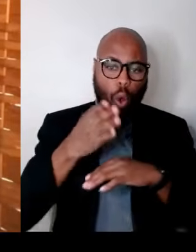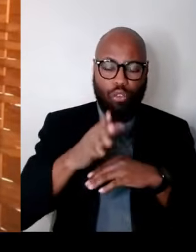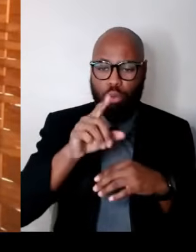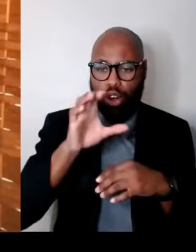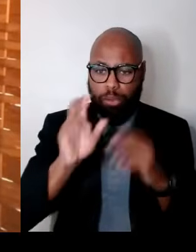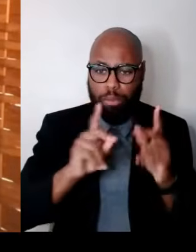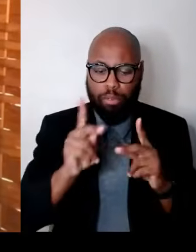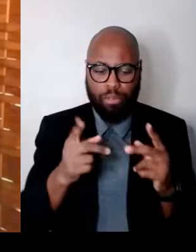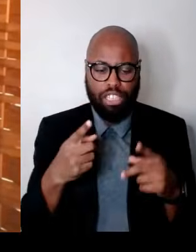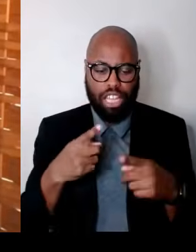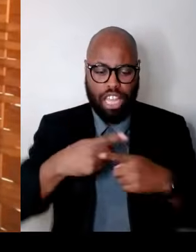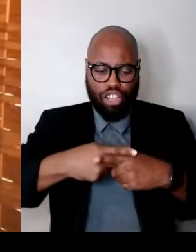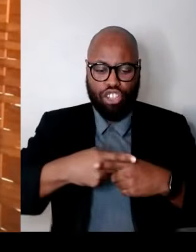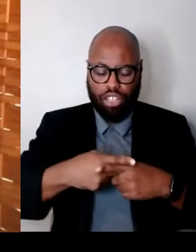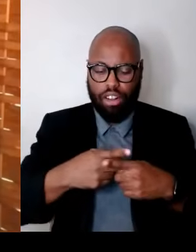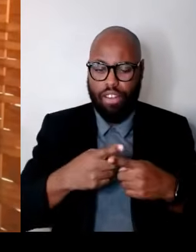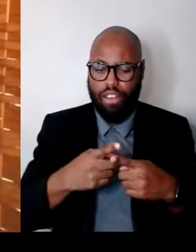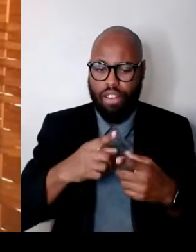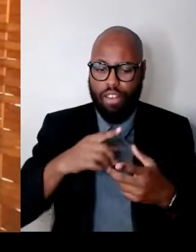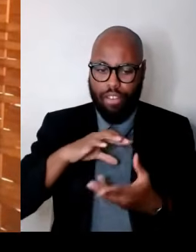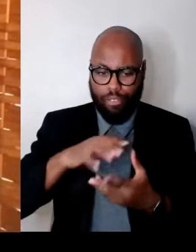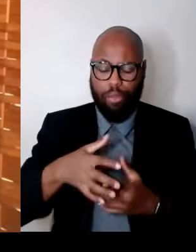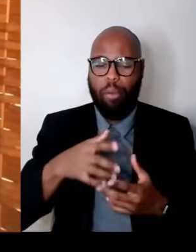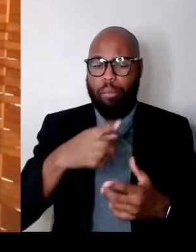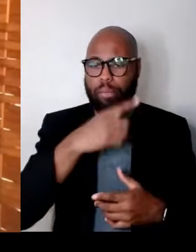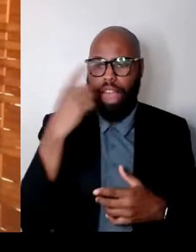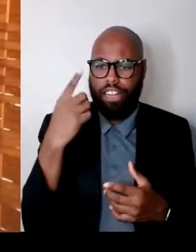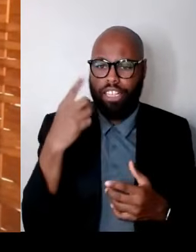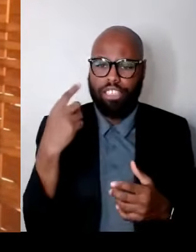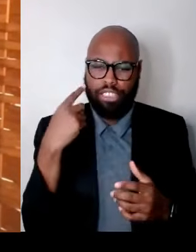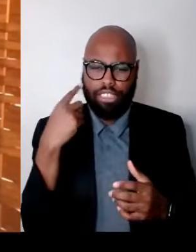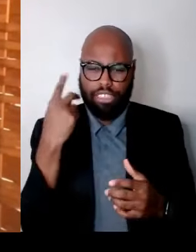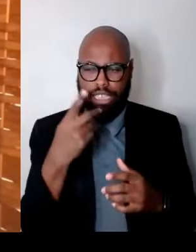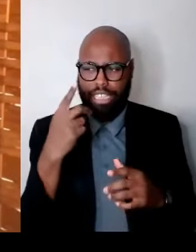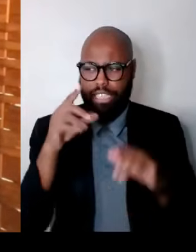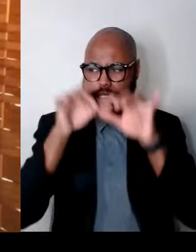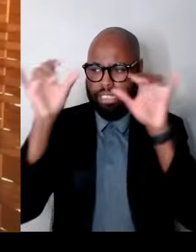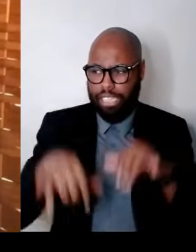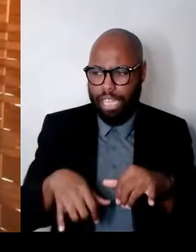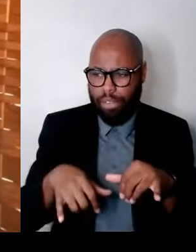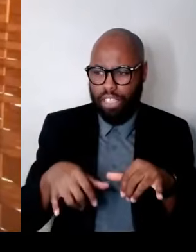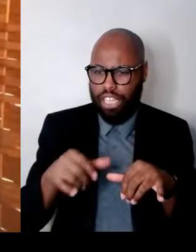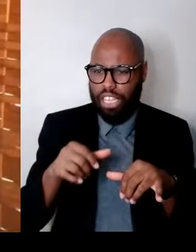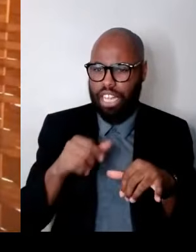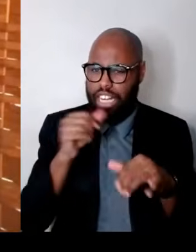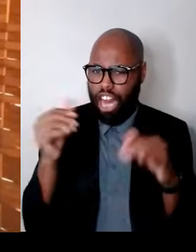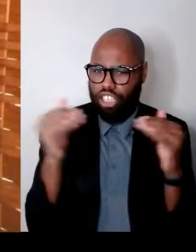and who see systemically injust. And then you see folks who are Black and trans,